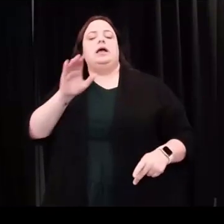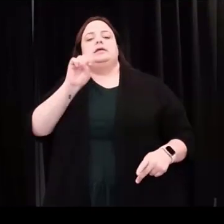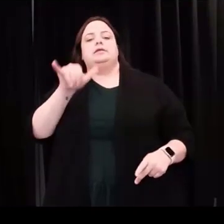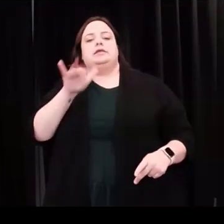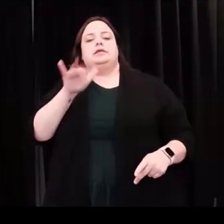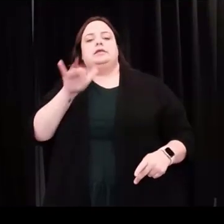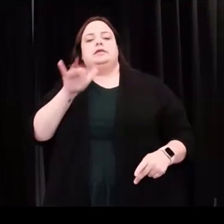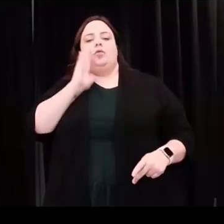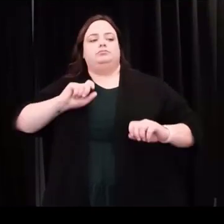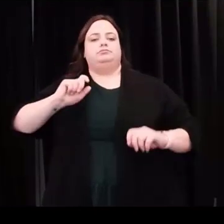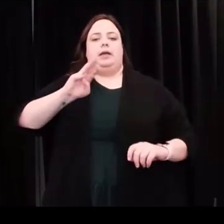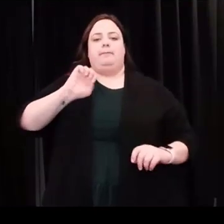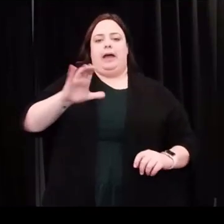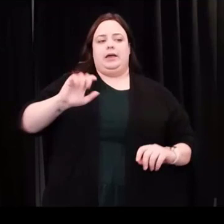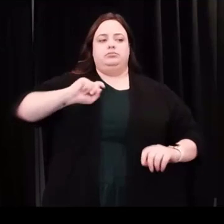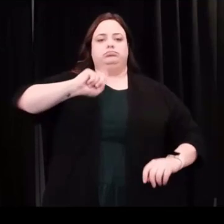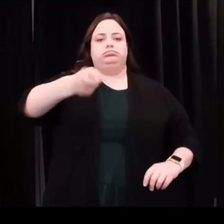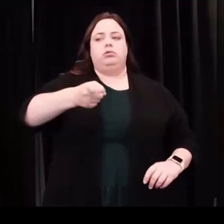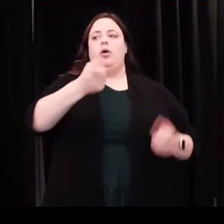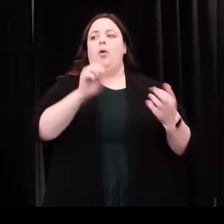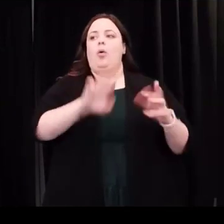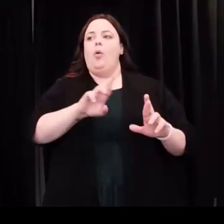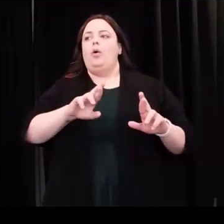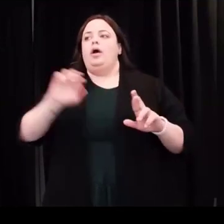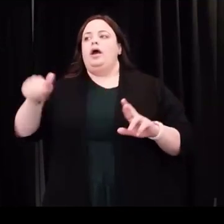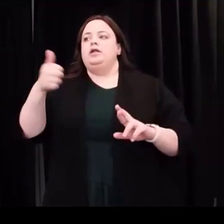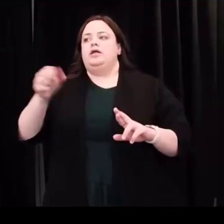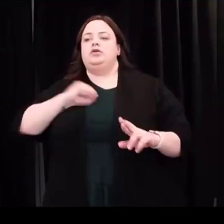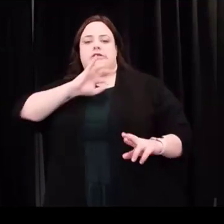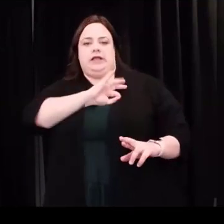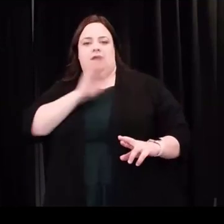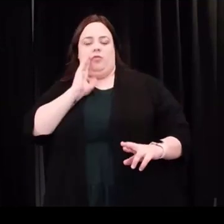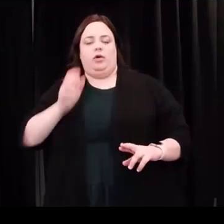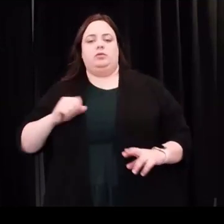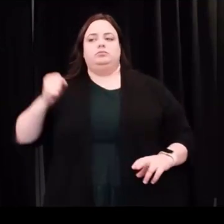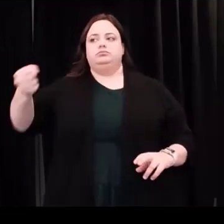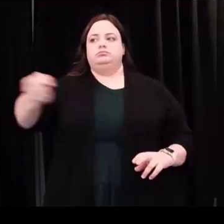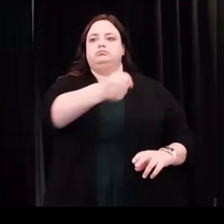or maybe one of the other Tech Access Oklahoma staff will run a mic around the room and we'll